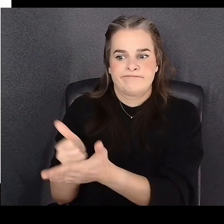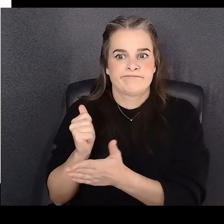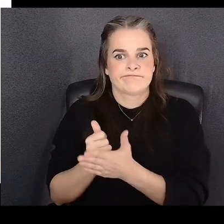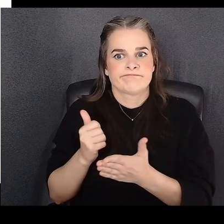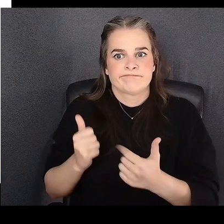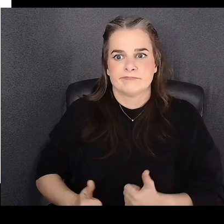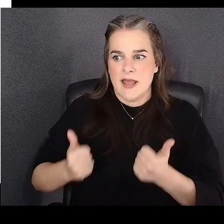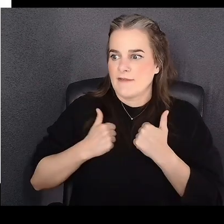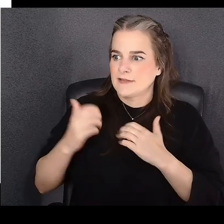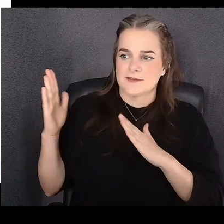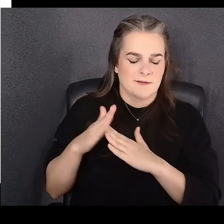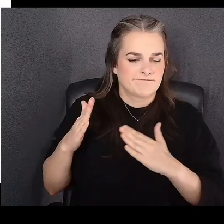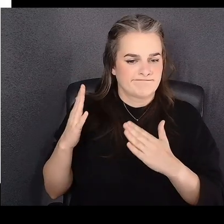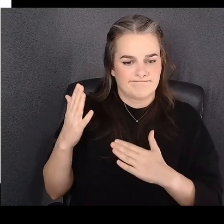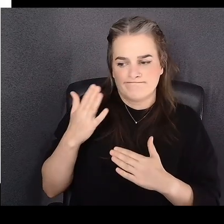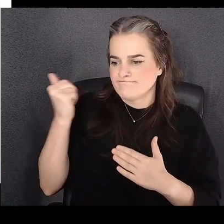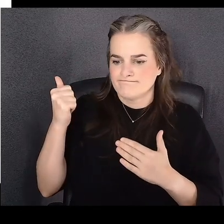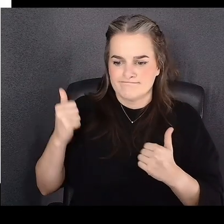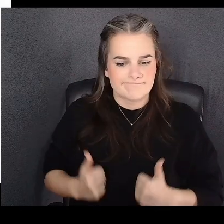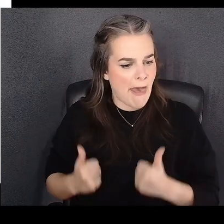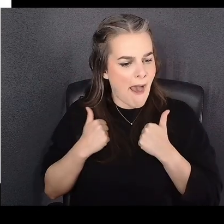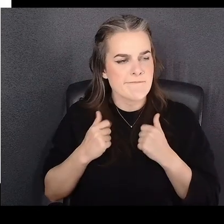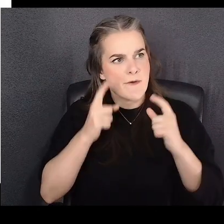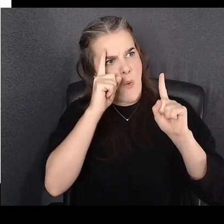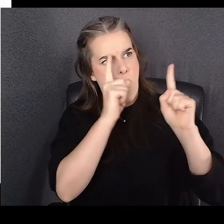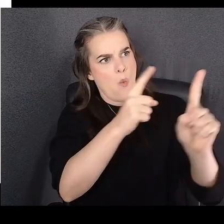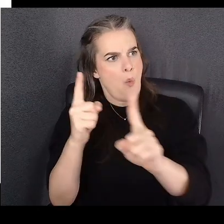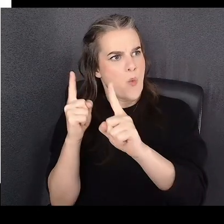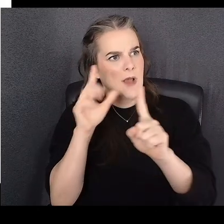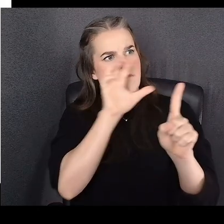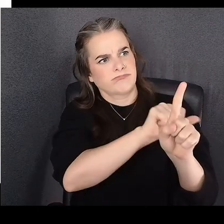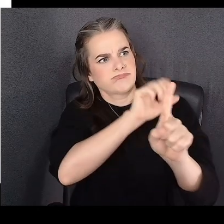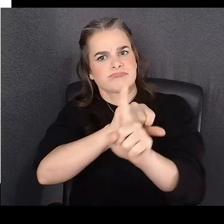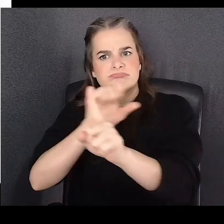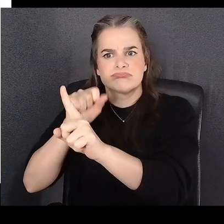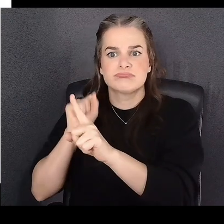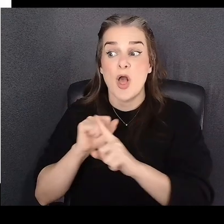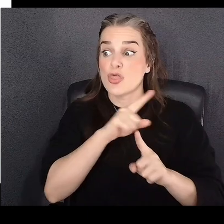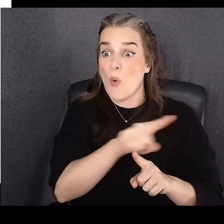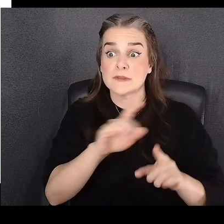and find ways to make those barriers disappear.